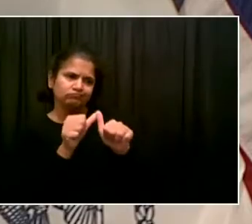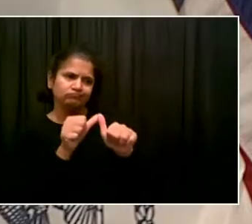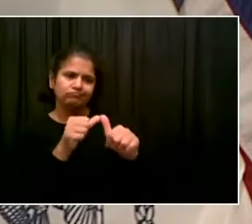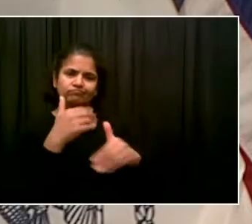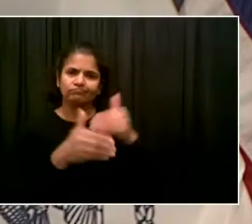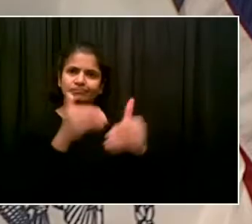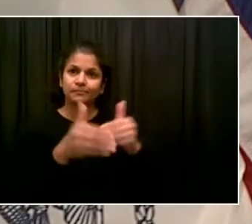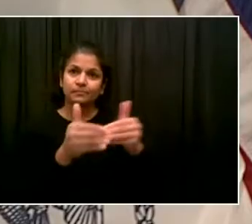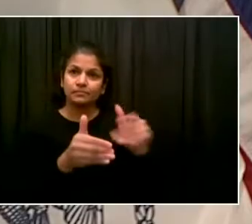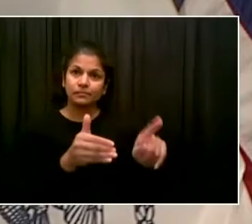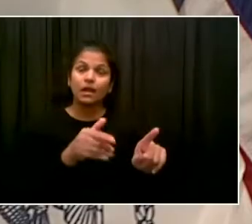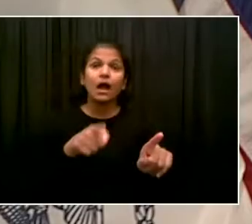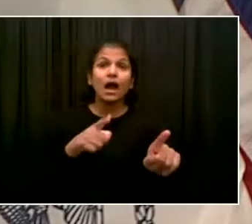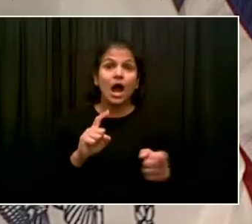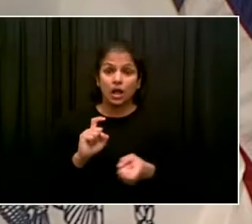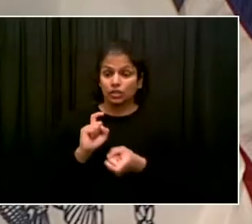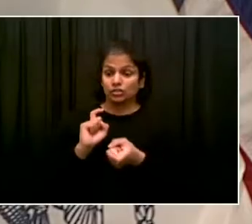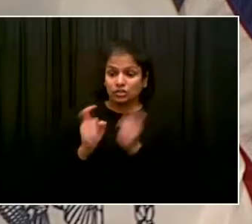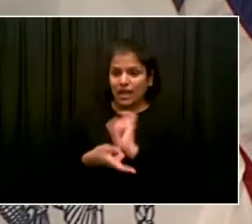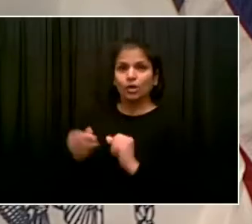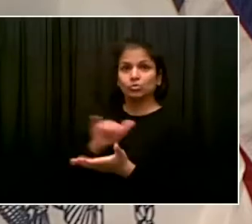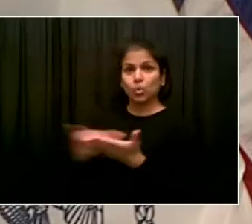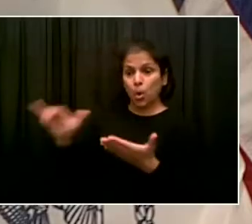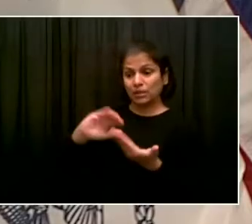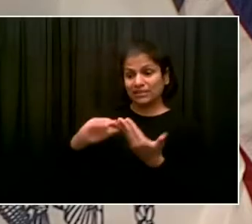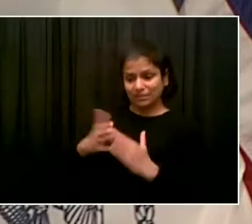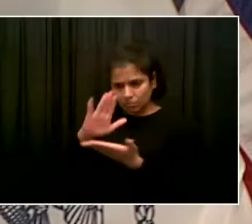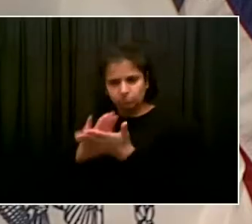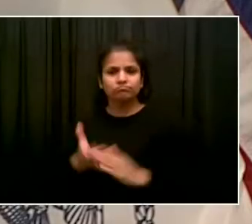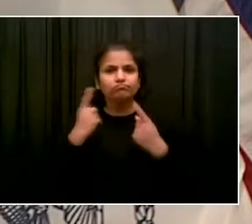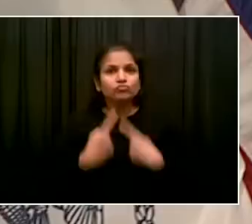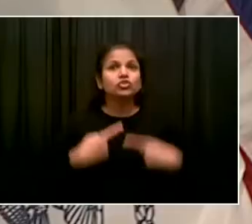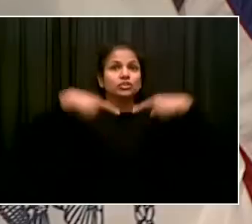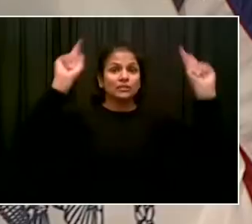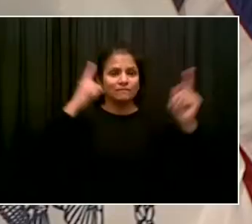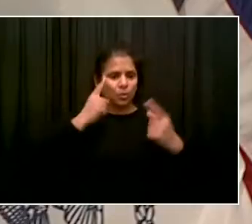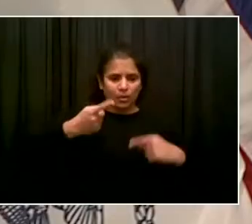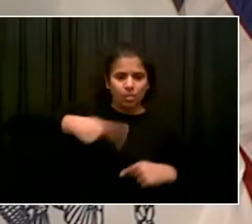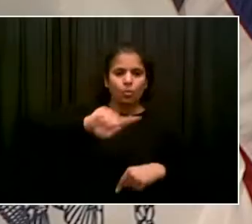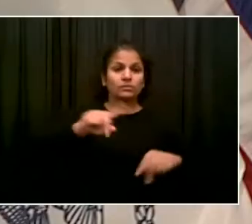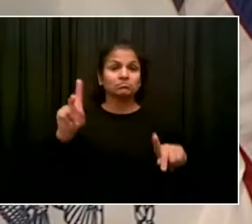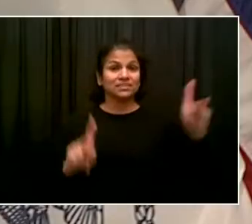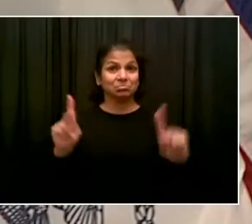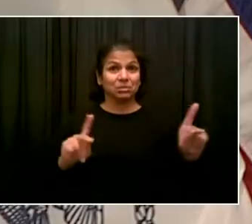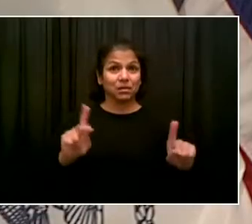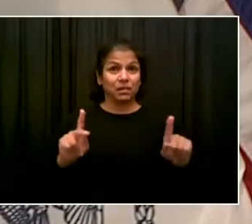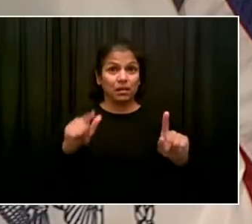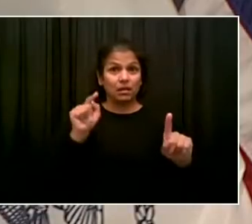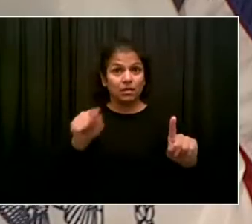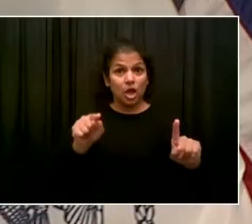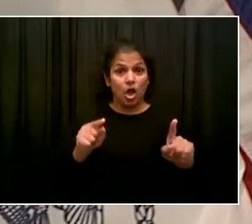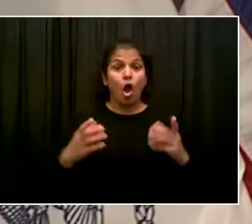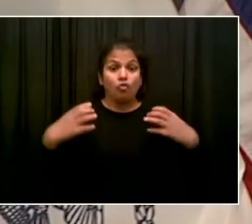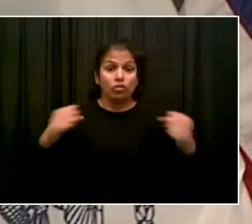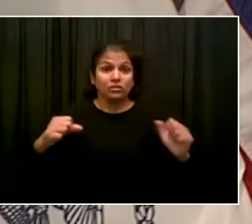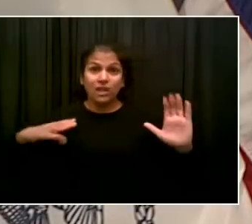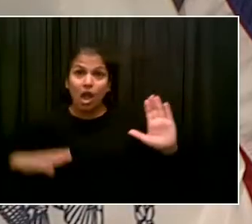SUSTAINABLE FUTURE, A FUTURE